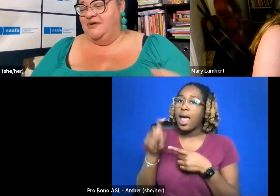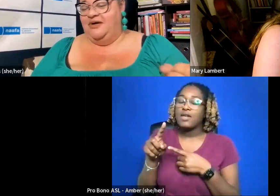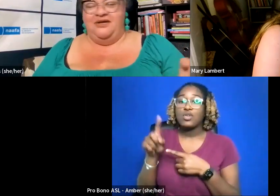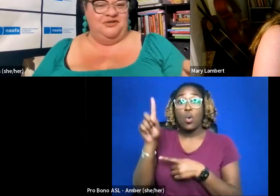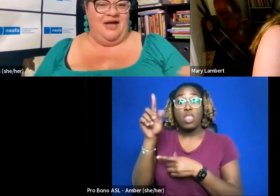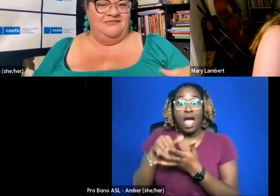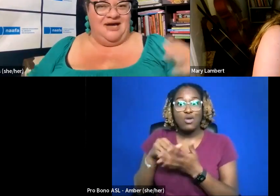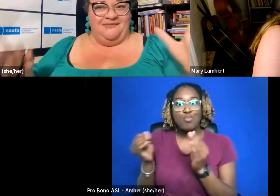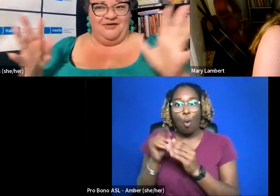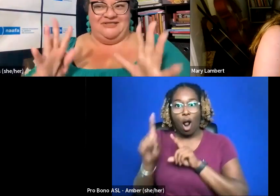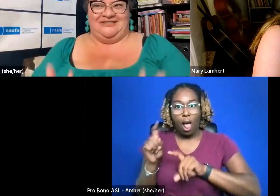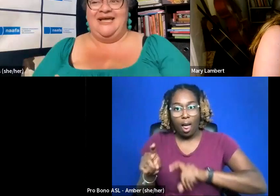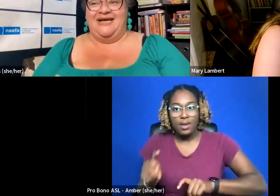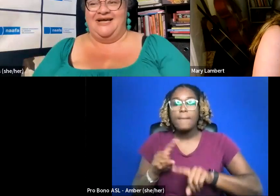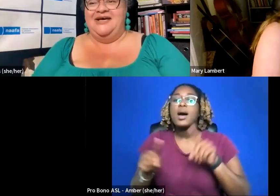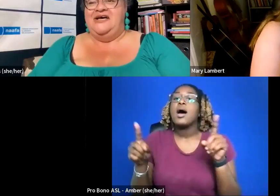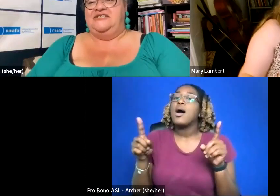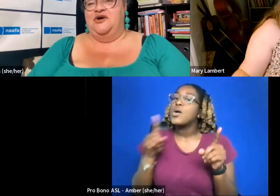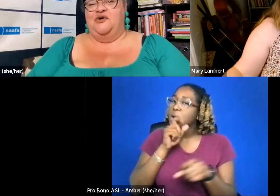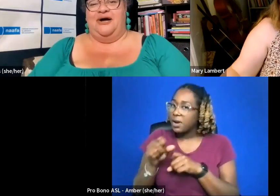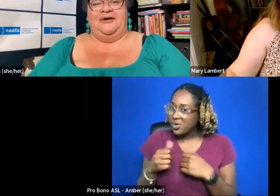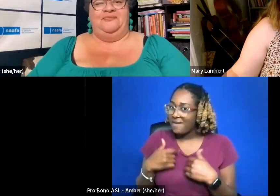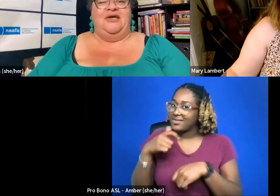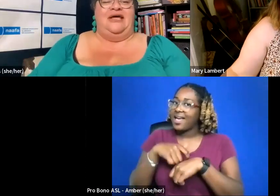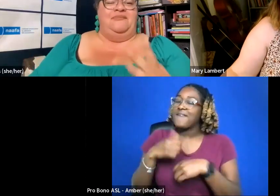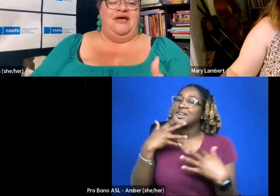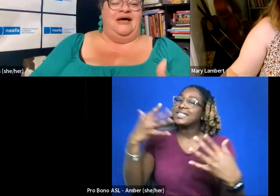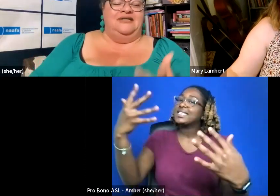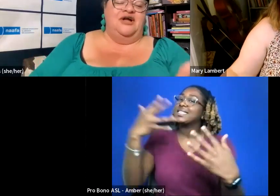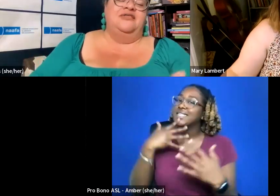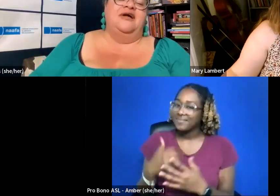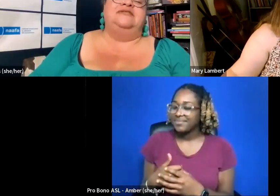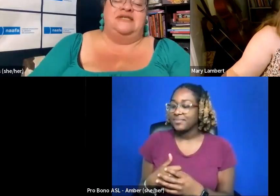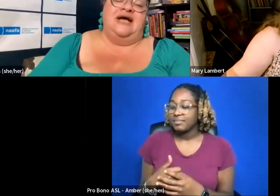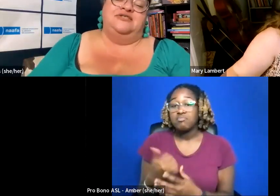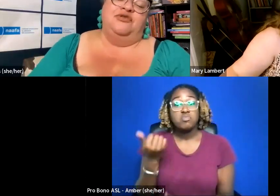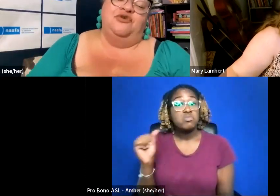but I want to make sure we have time for you to sing. So is there anything I didn't ask you that